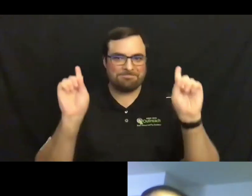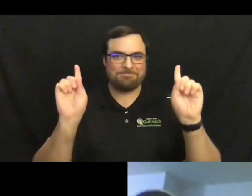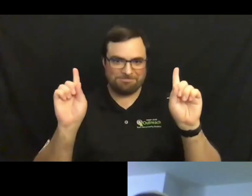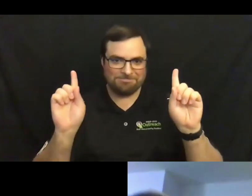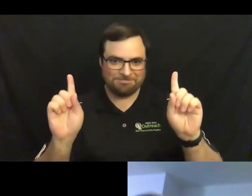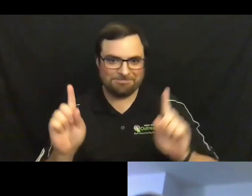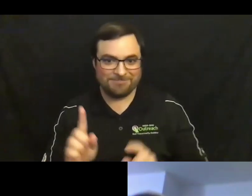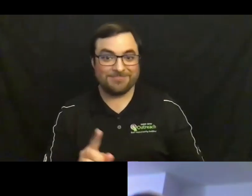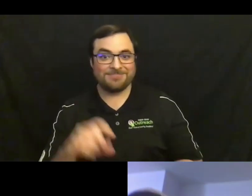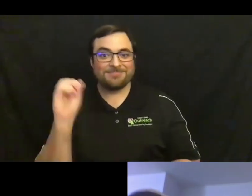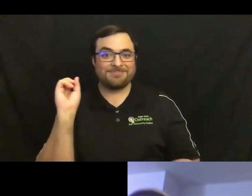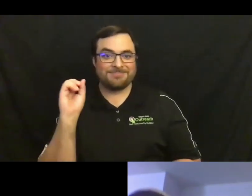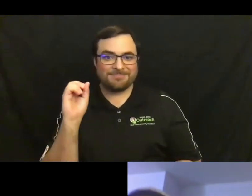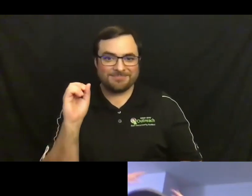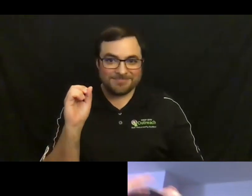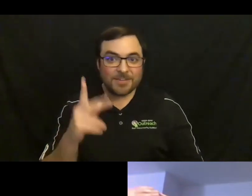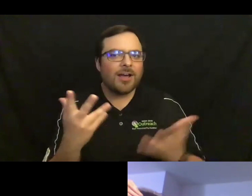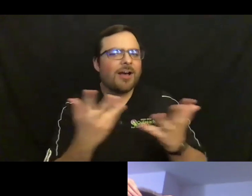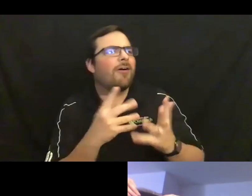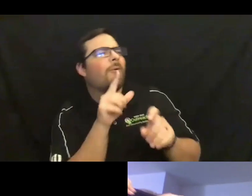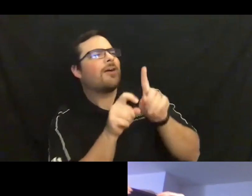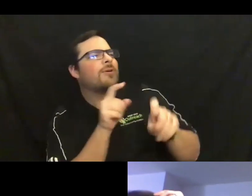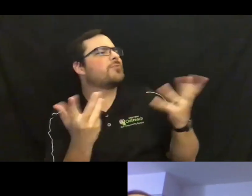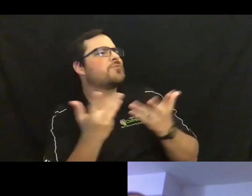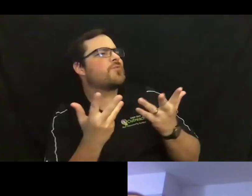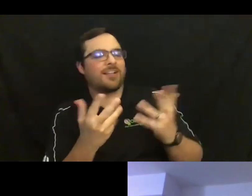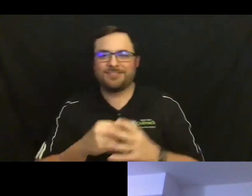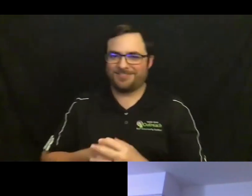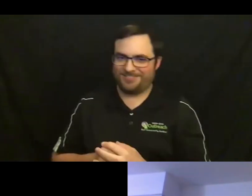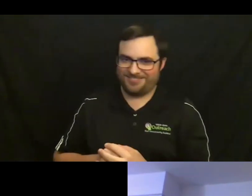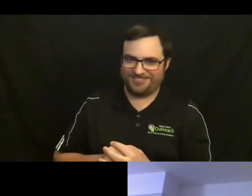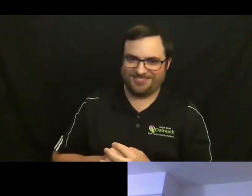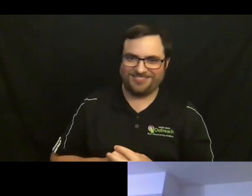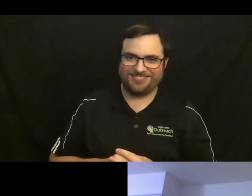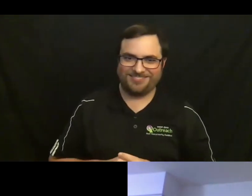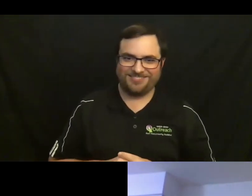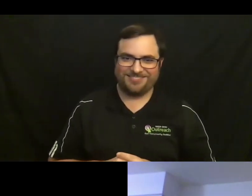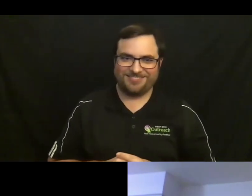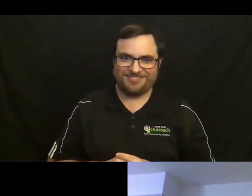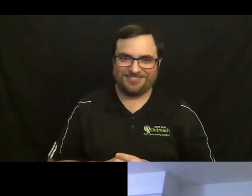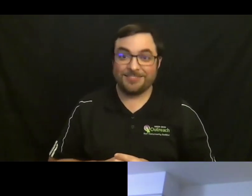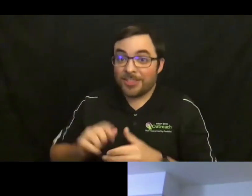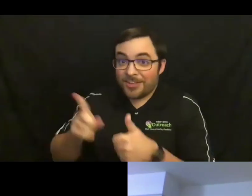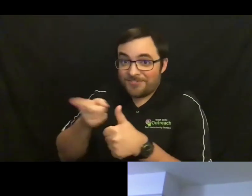Gavin: Ok, what's the question? Jen: The first question is why do you like